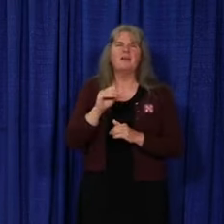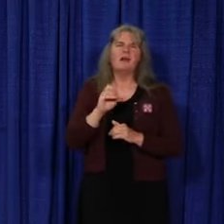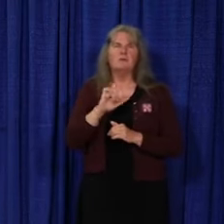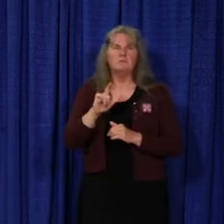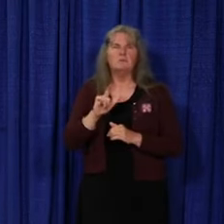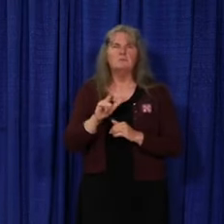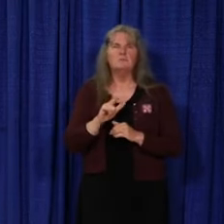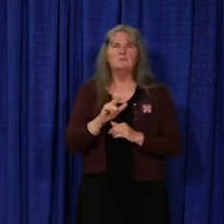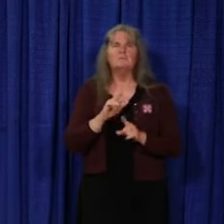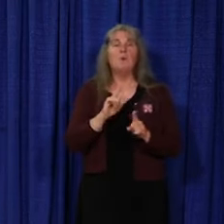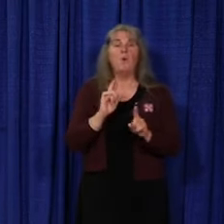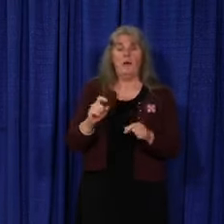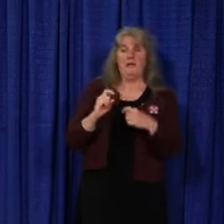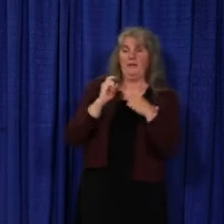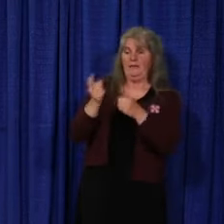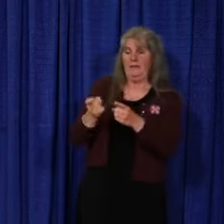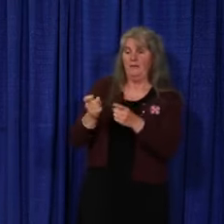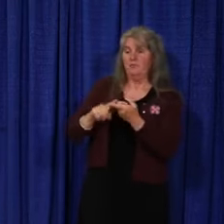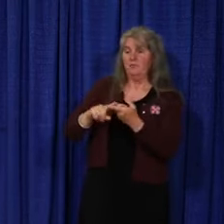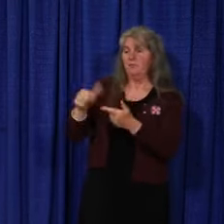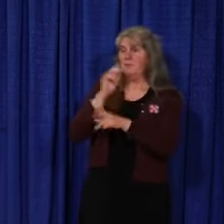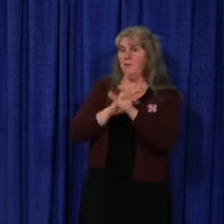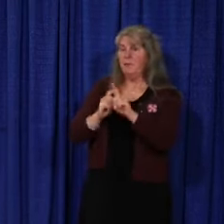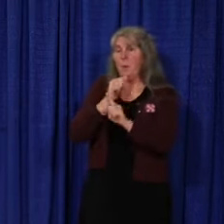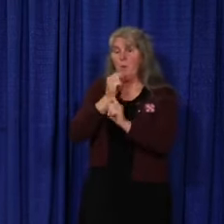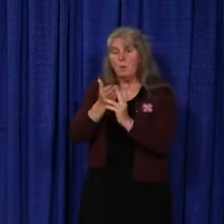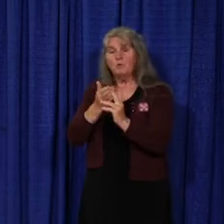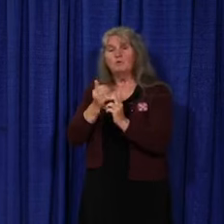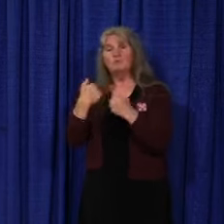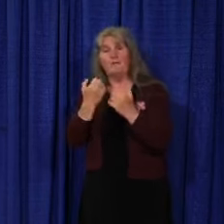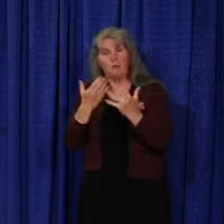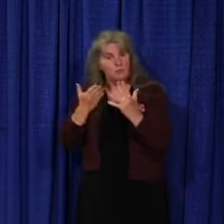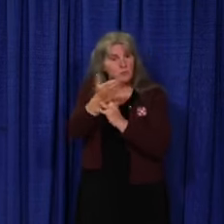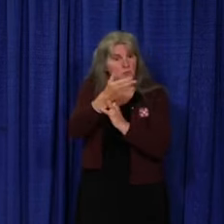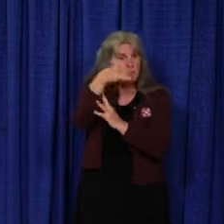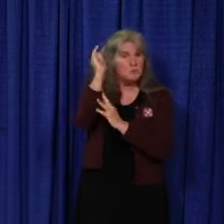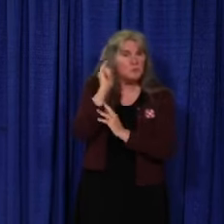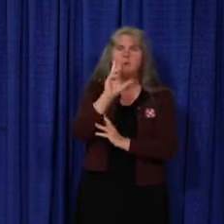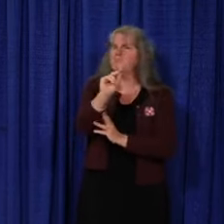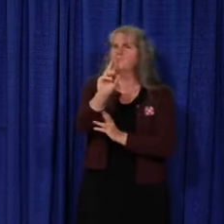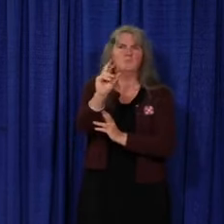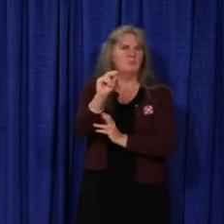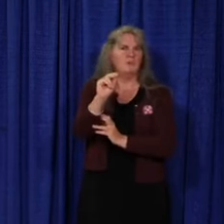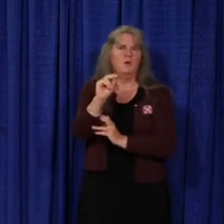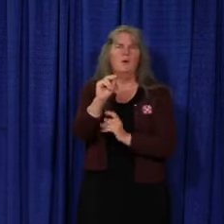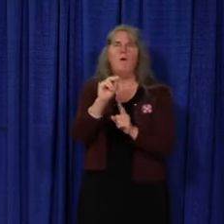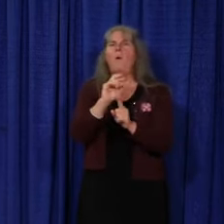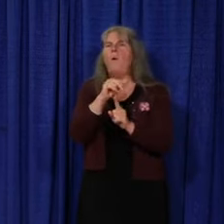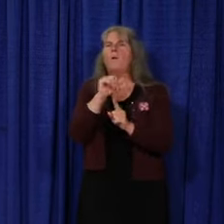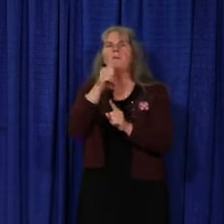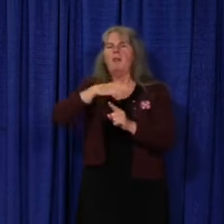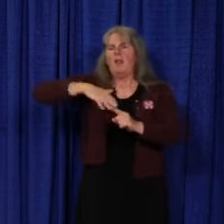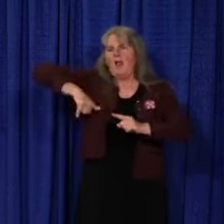issued to travellers in transit. Anyone who has not yet finished